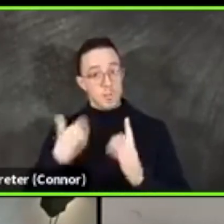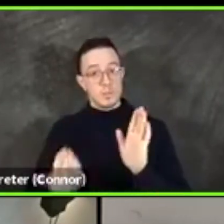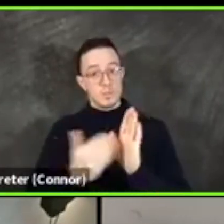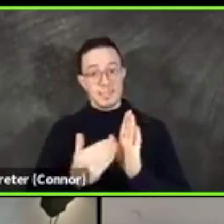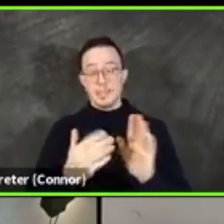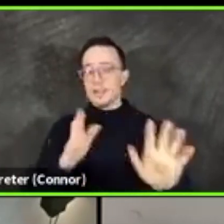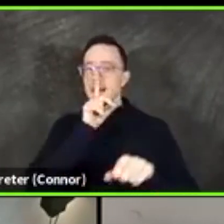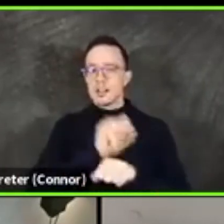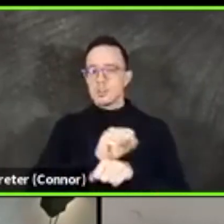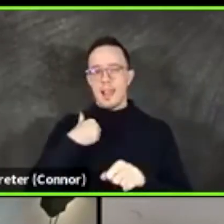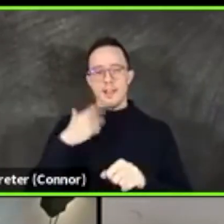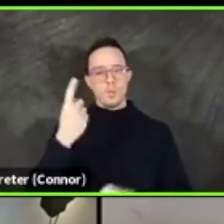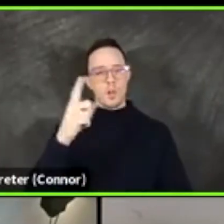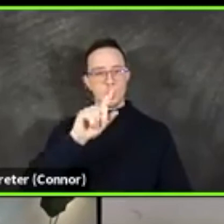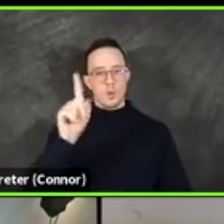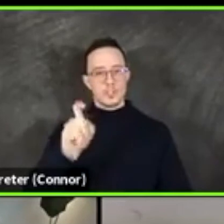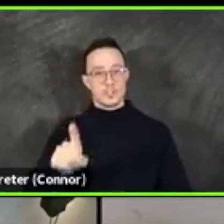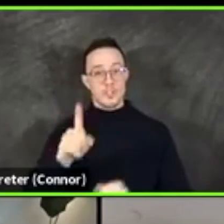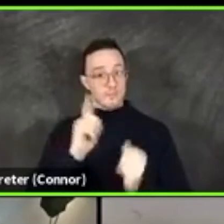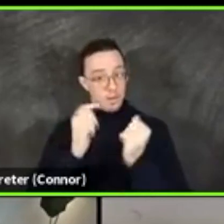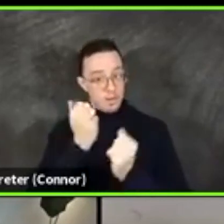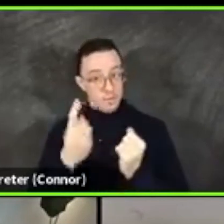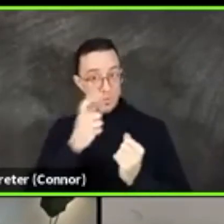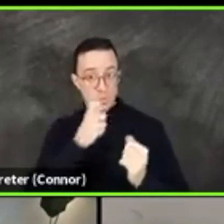ACTUALLY, IN CLOSING, I HAVE A QUESTION FOR ALL OF US, EVERYBODY WHO IS -- WHO IS LISTENING